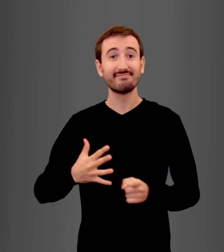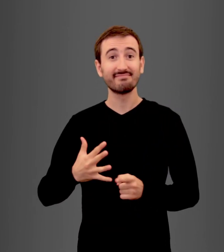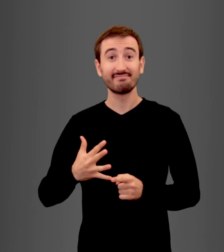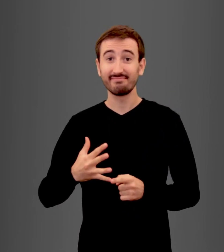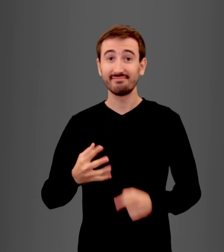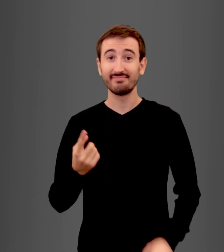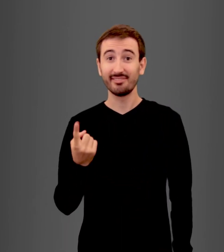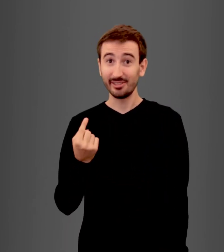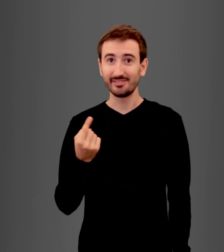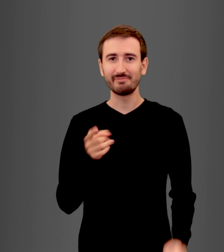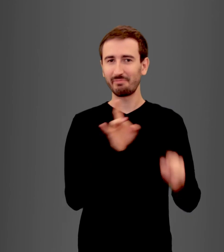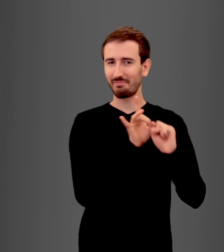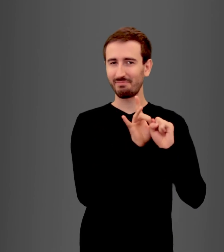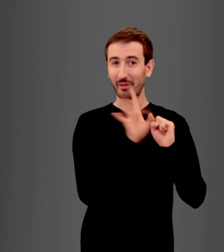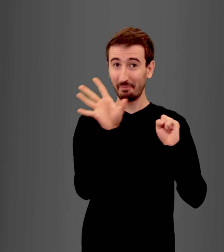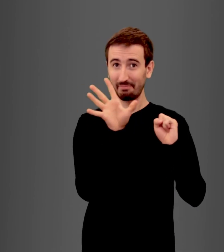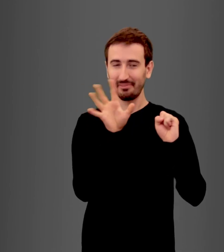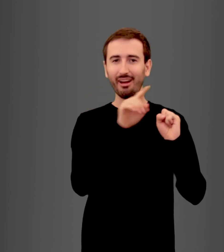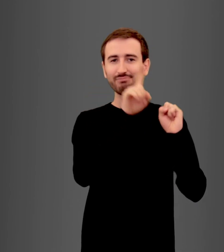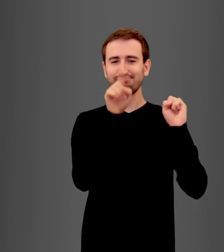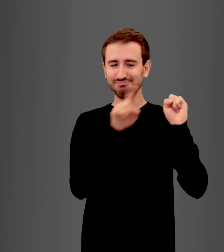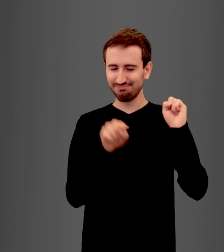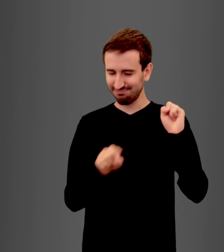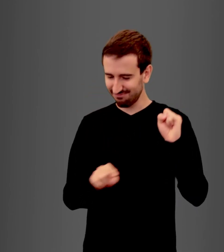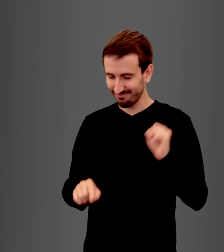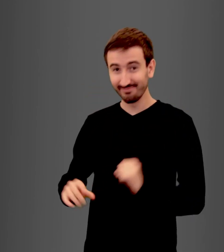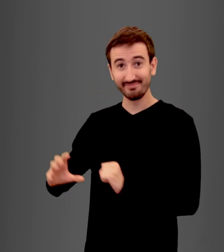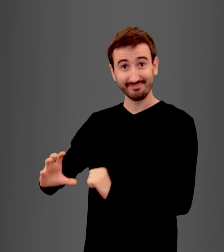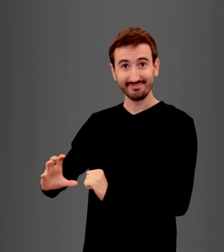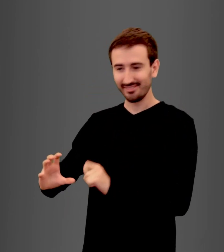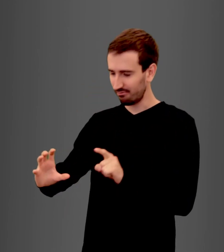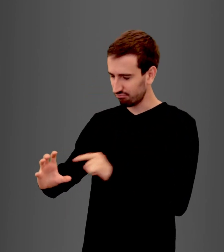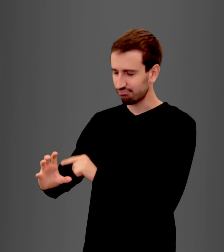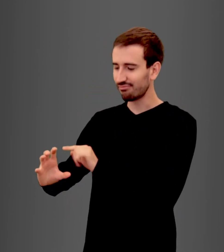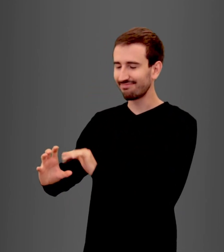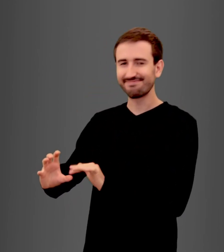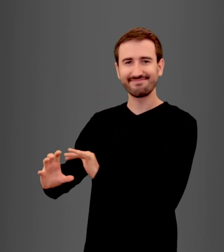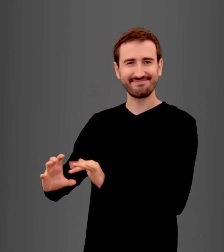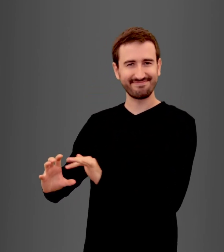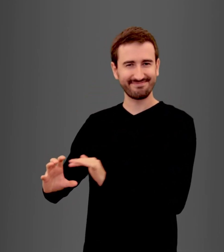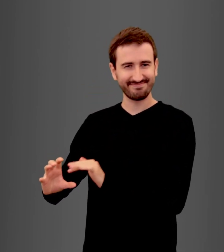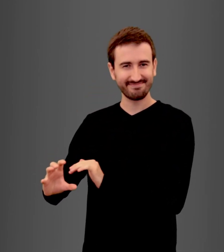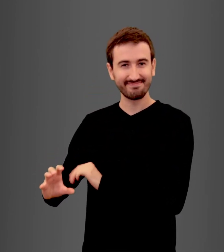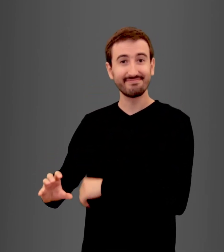There is no place for a fifth electron, which instead can make its way to the vacancy of a neutral nitrogen-vacancy center.